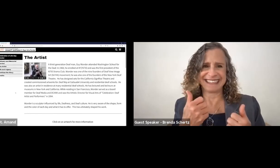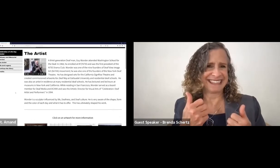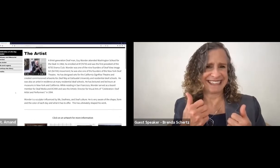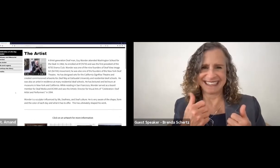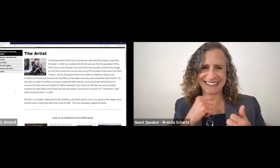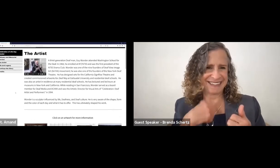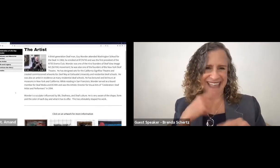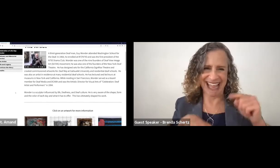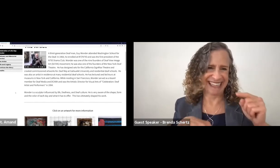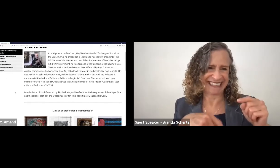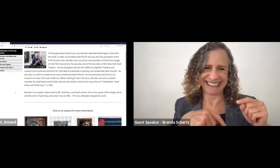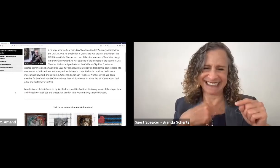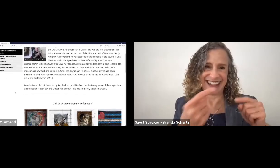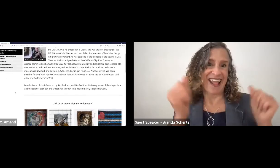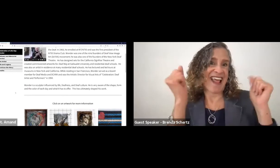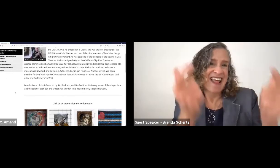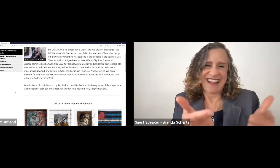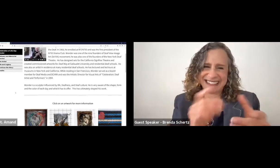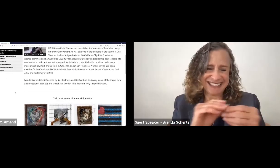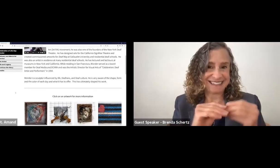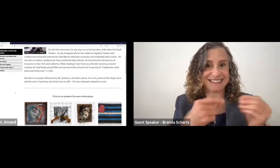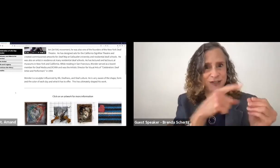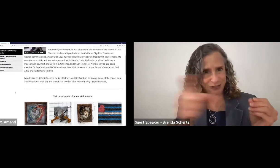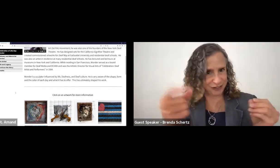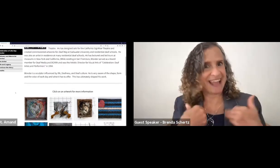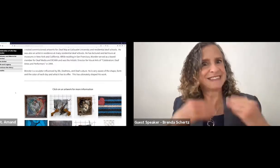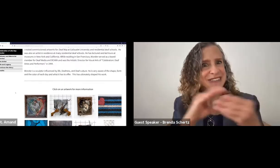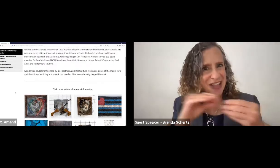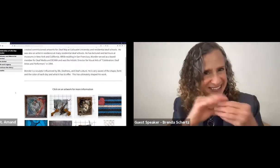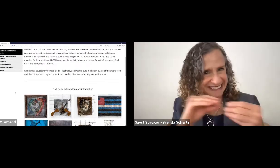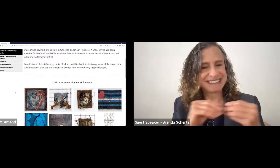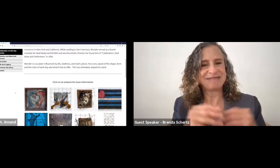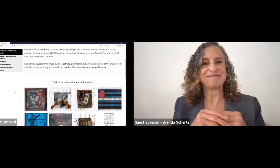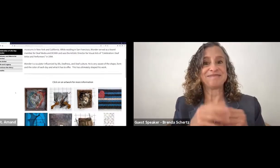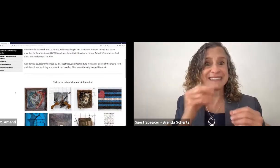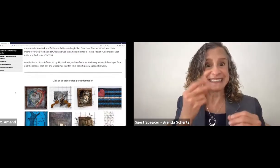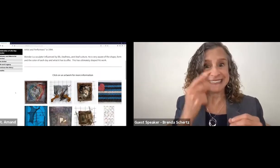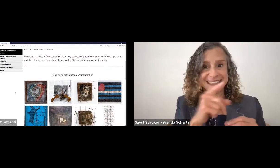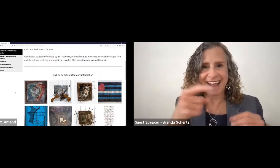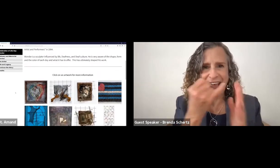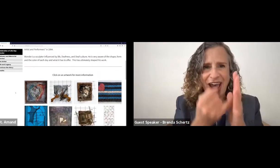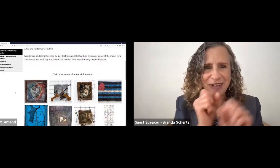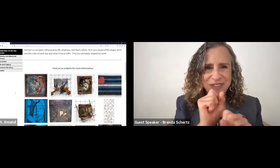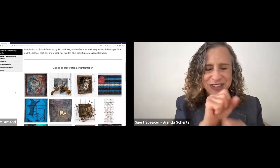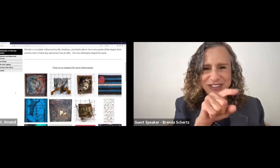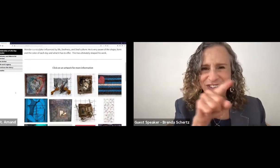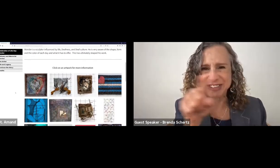You know, Guy lived such an amazing life, you know, you can't tell it all in such a short time.